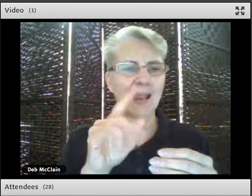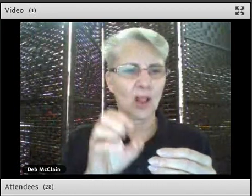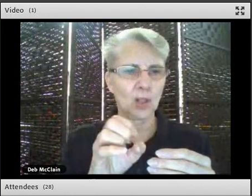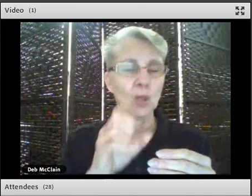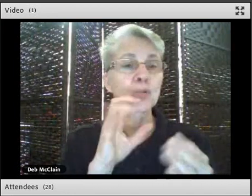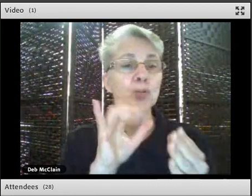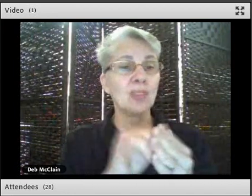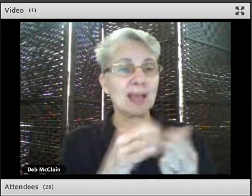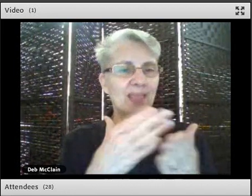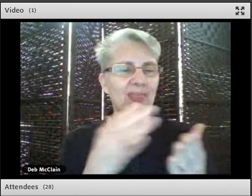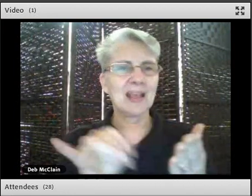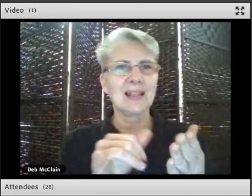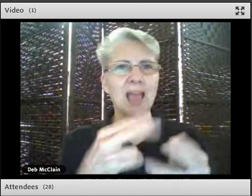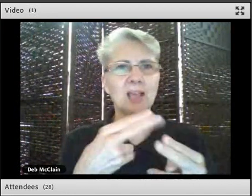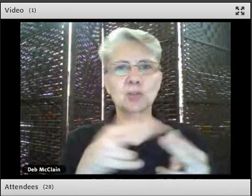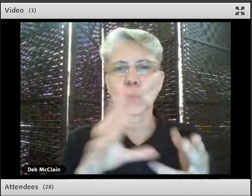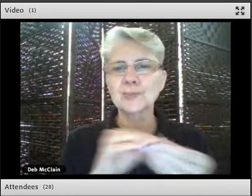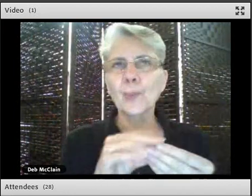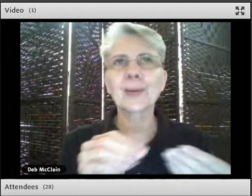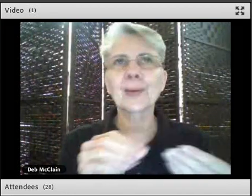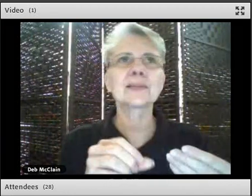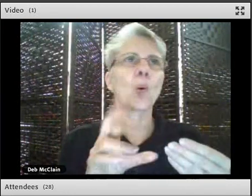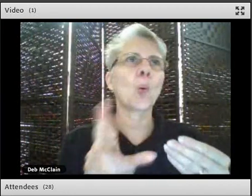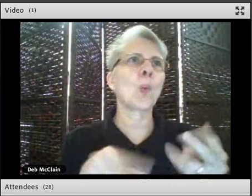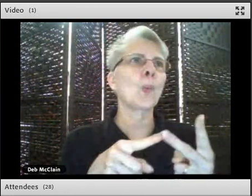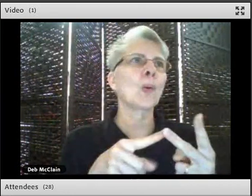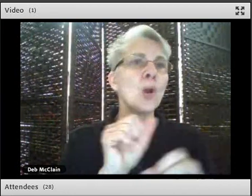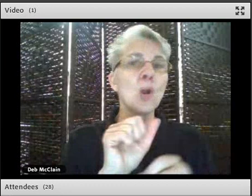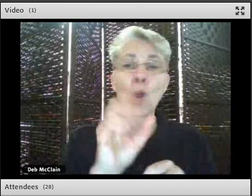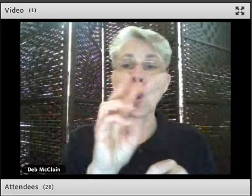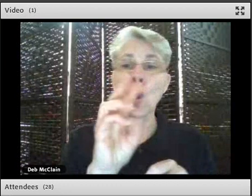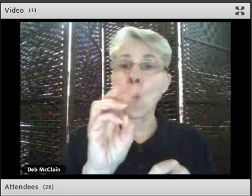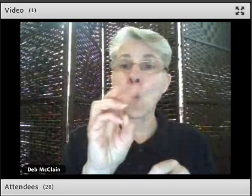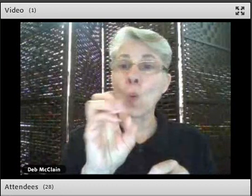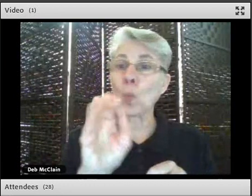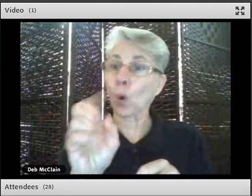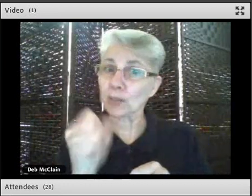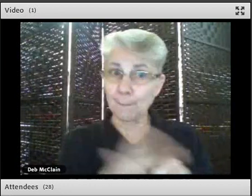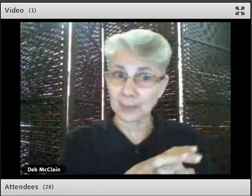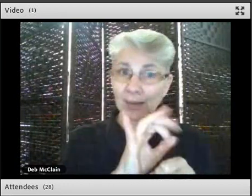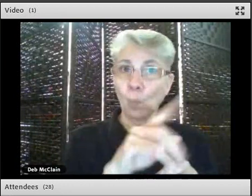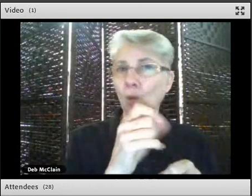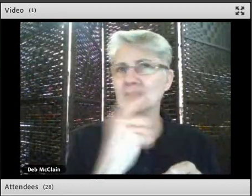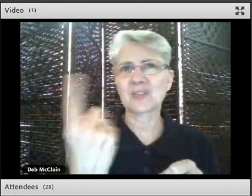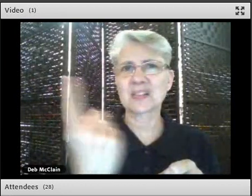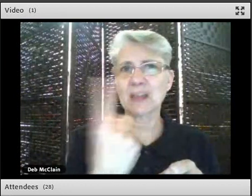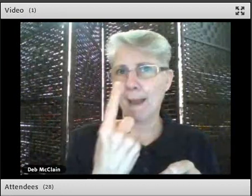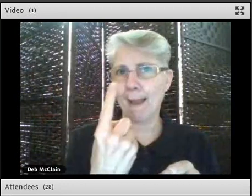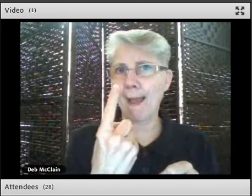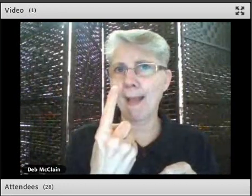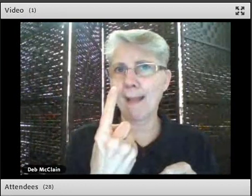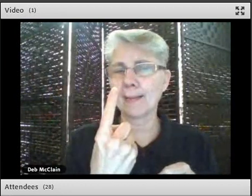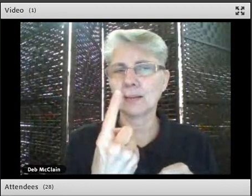which can't happen until they die, which is why we always have selections for people who are living.